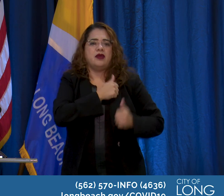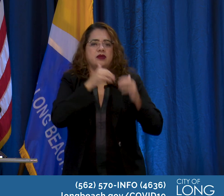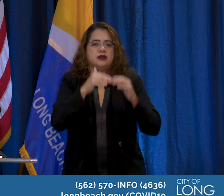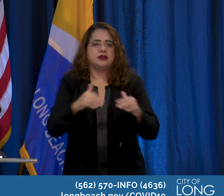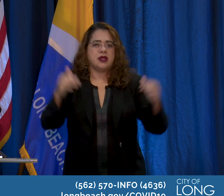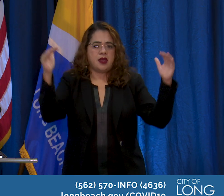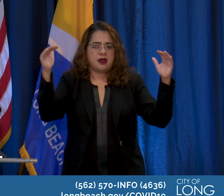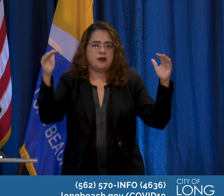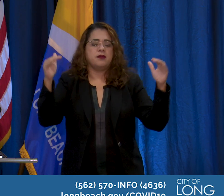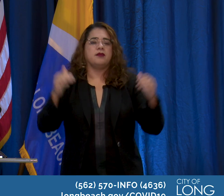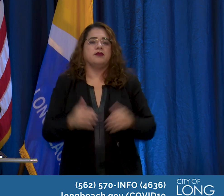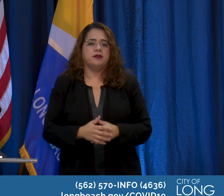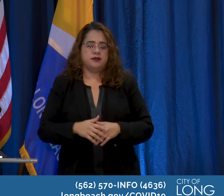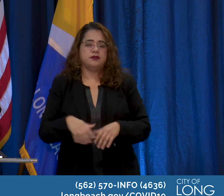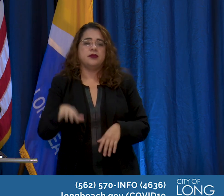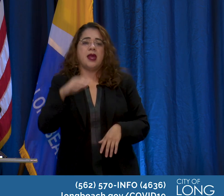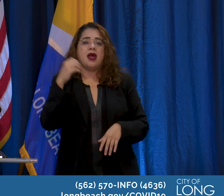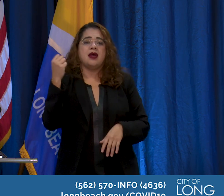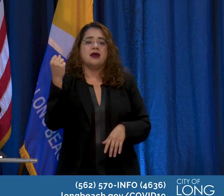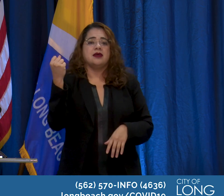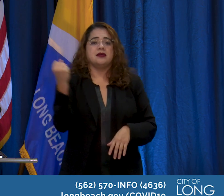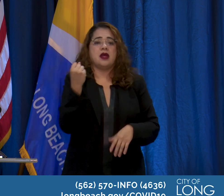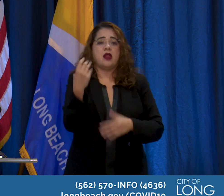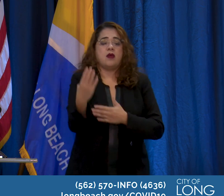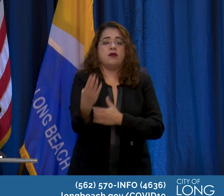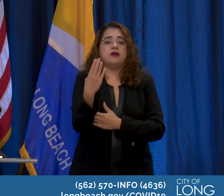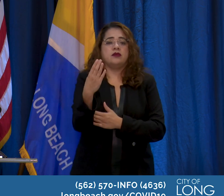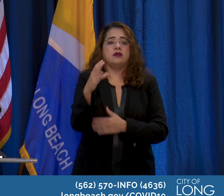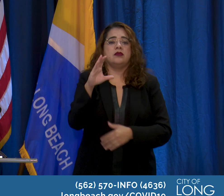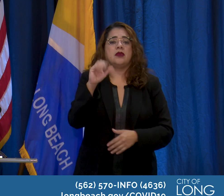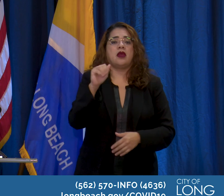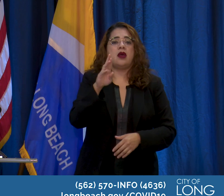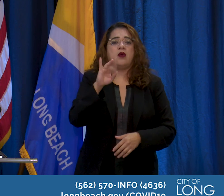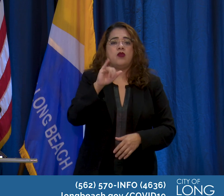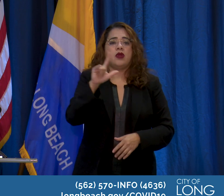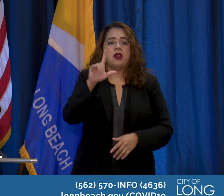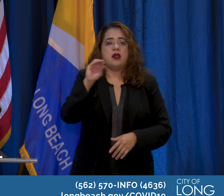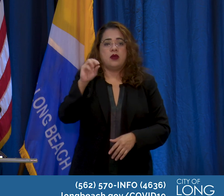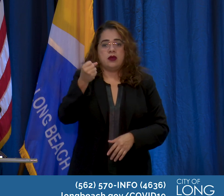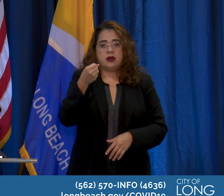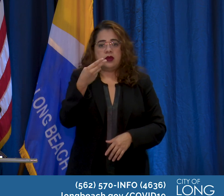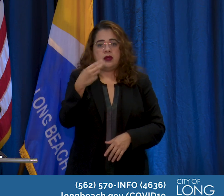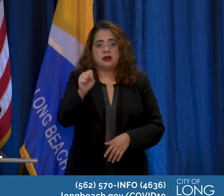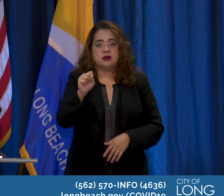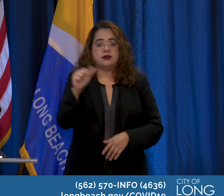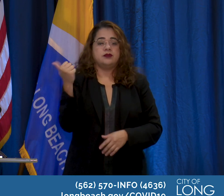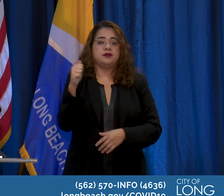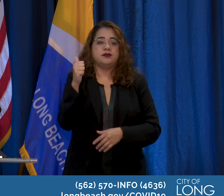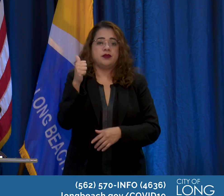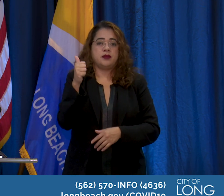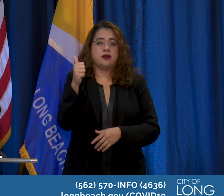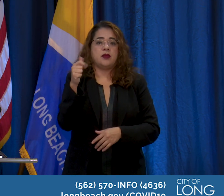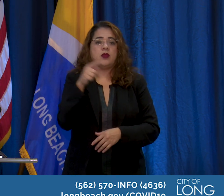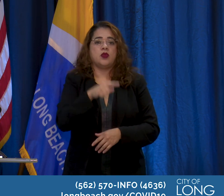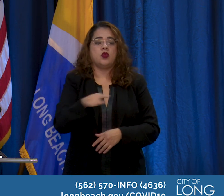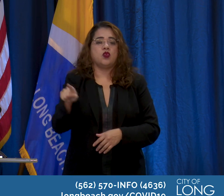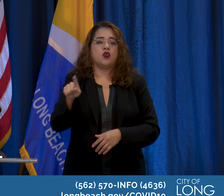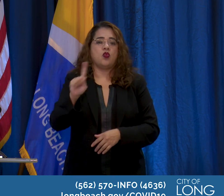also on Saturdays at Cabrillo High School and that is from 10am to 1pm.